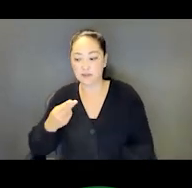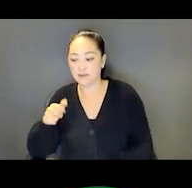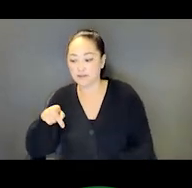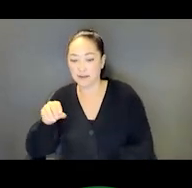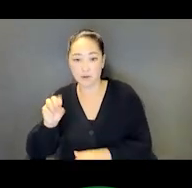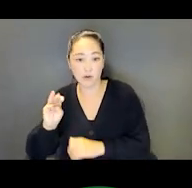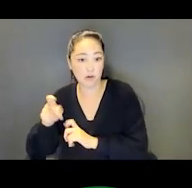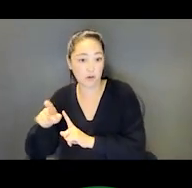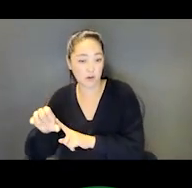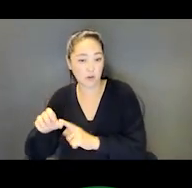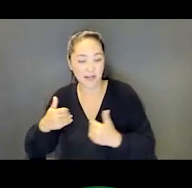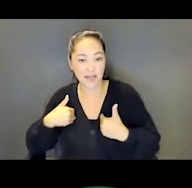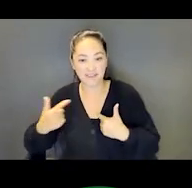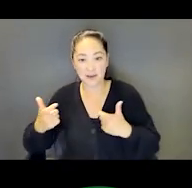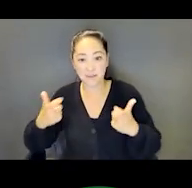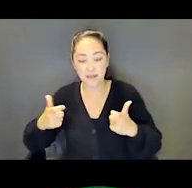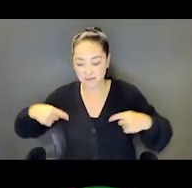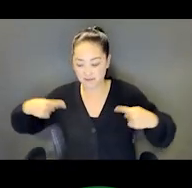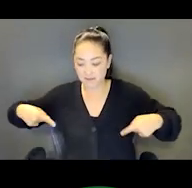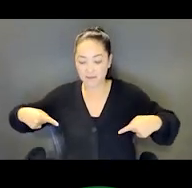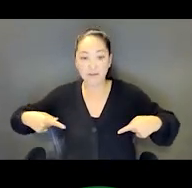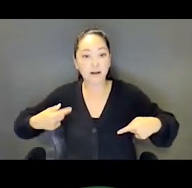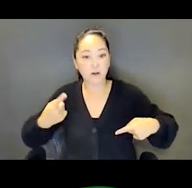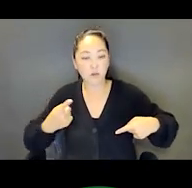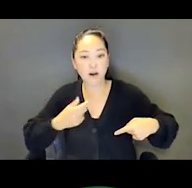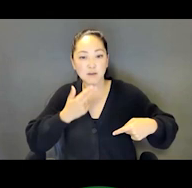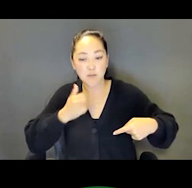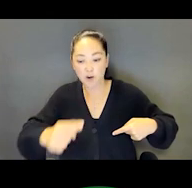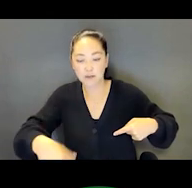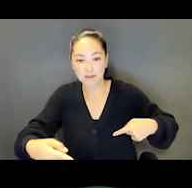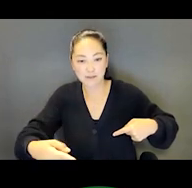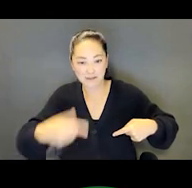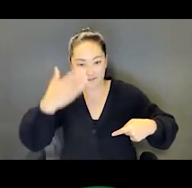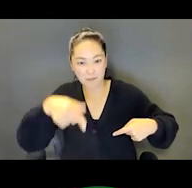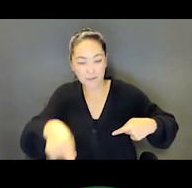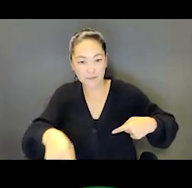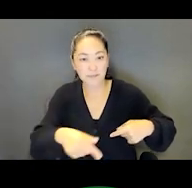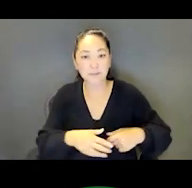So the first picture with the epochal as a nice little family the little girl is in the